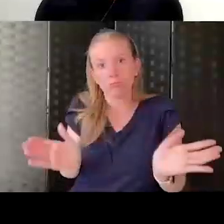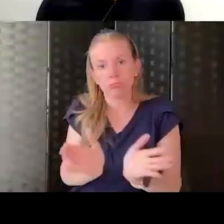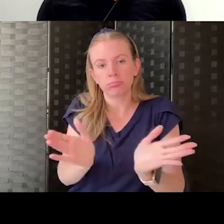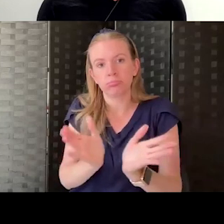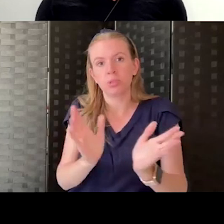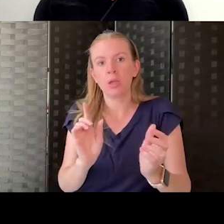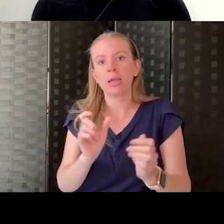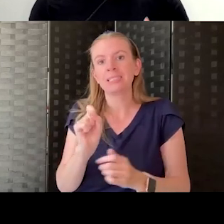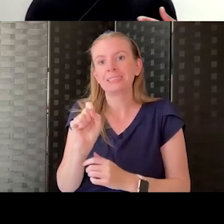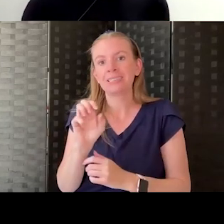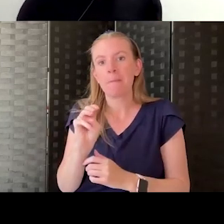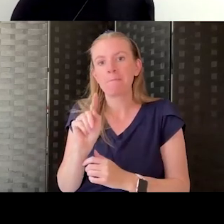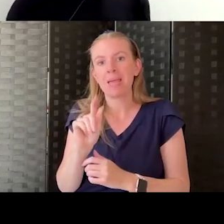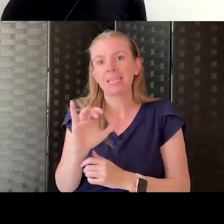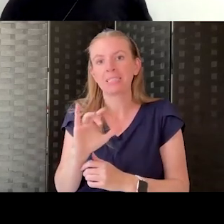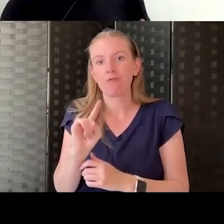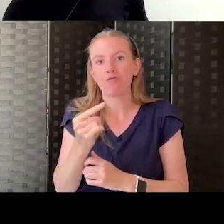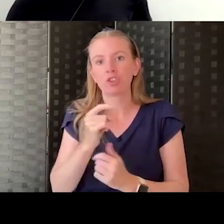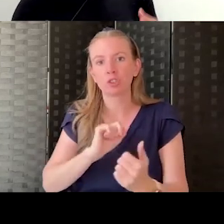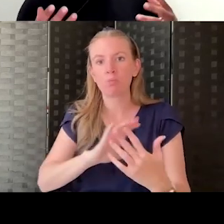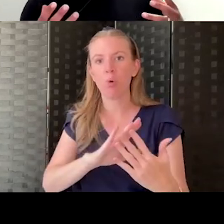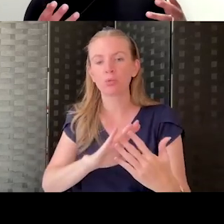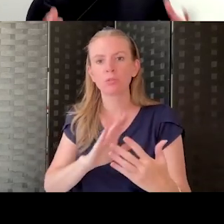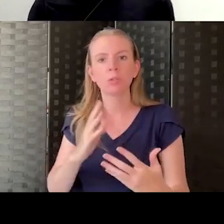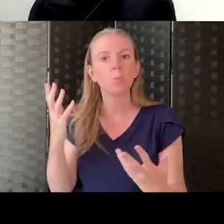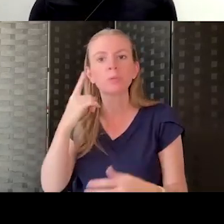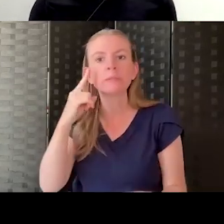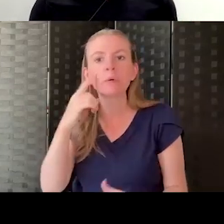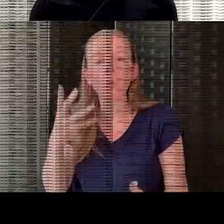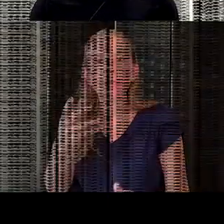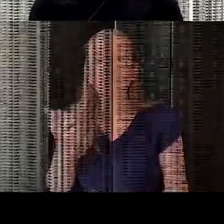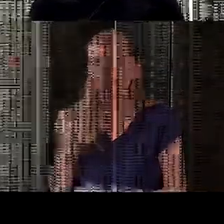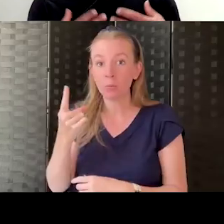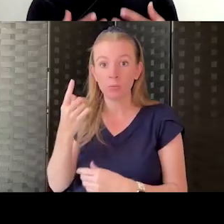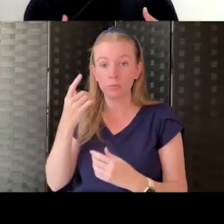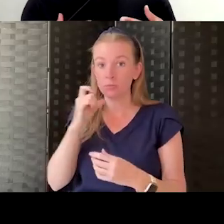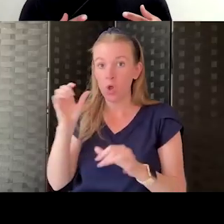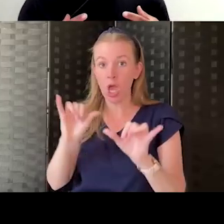approach. What is a semantic first approach for anyone who was not an engineer? That means we are